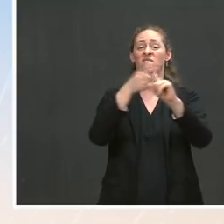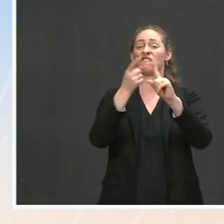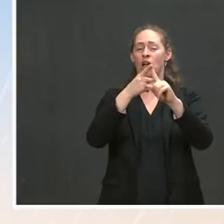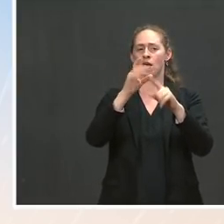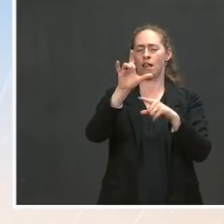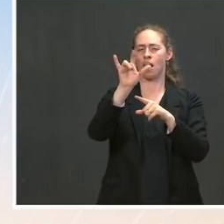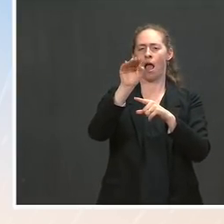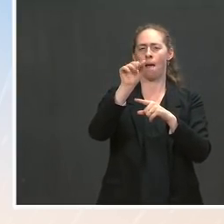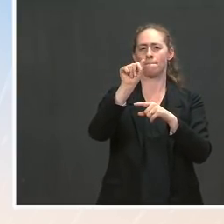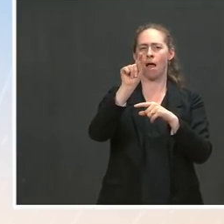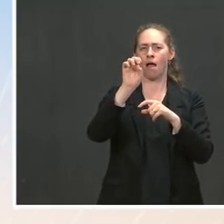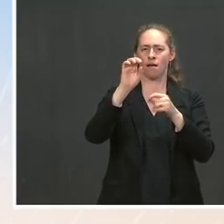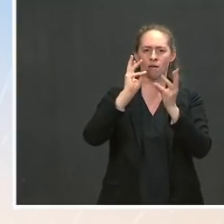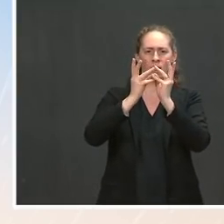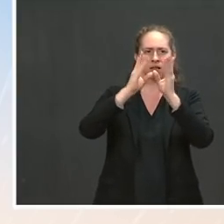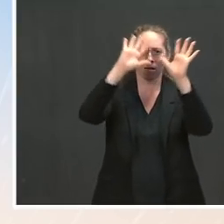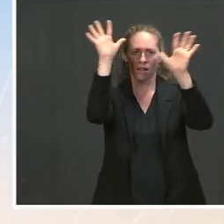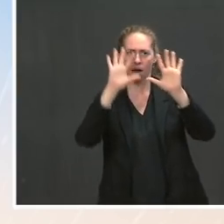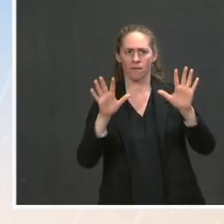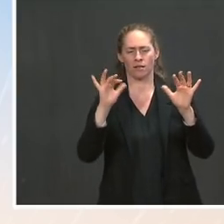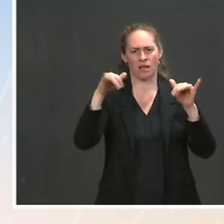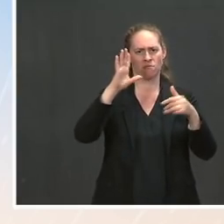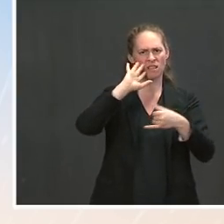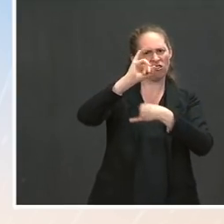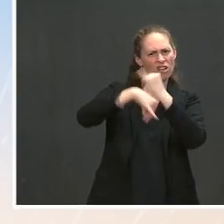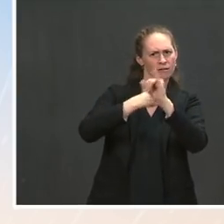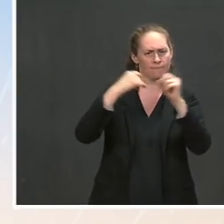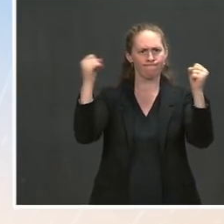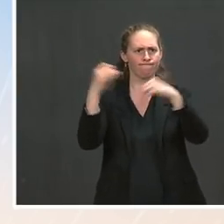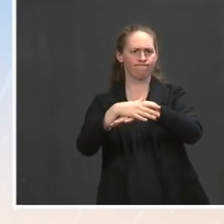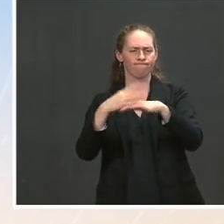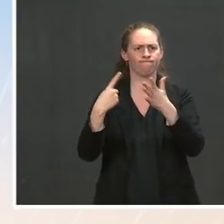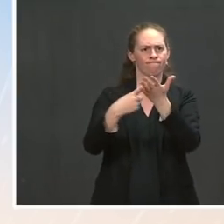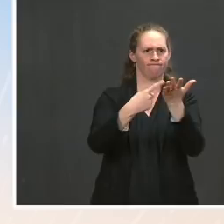but I don't have anything to preview for you on that particular event.